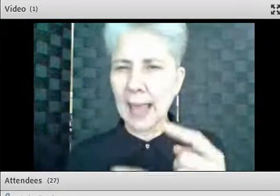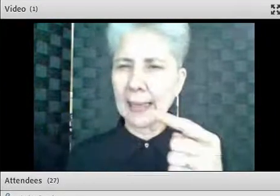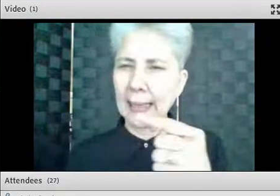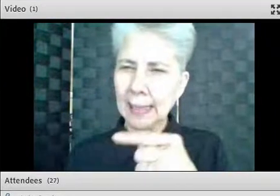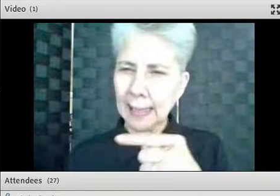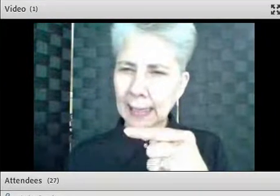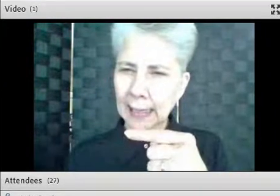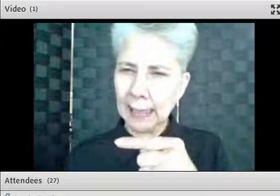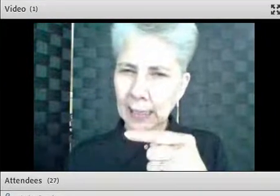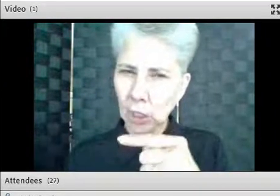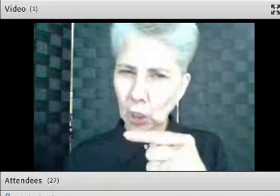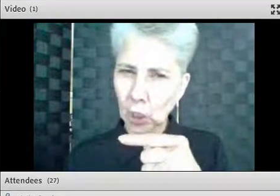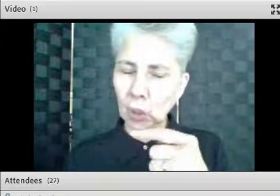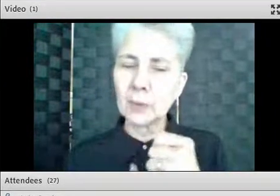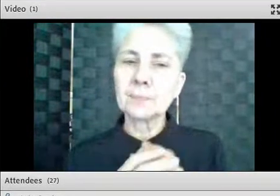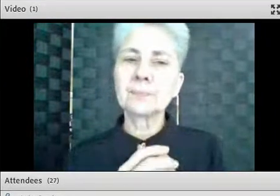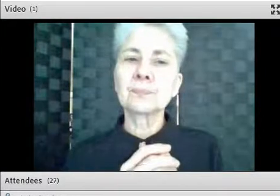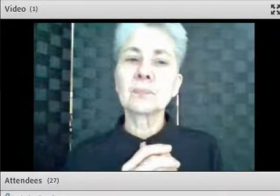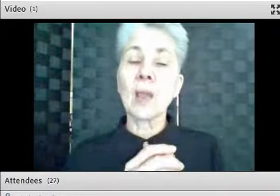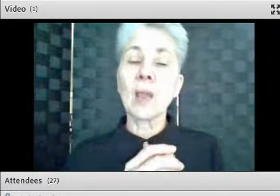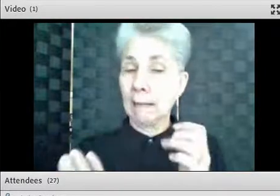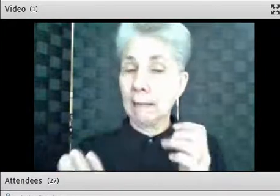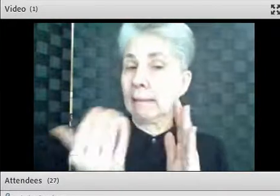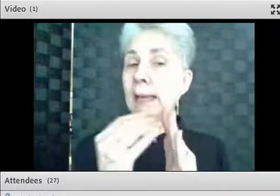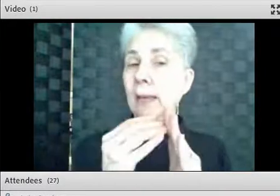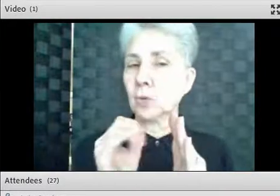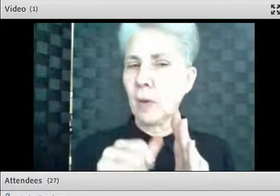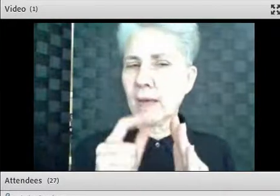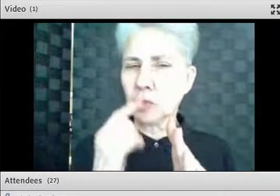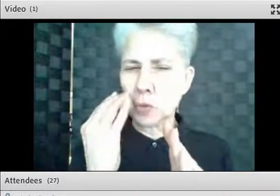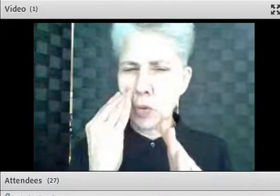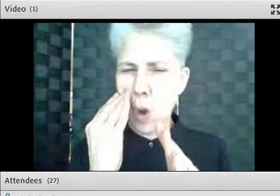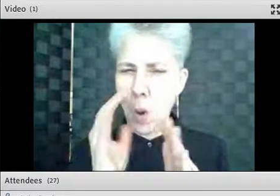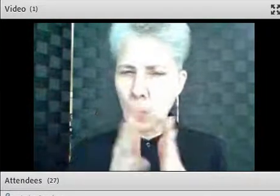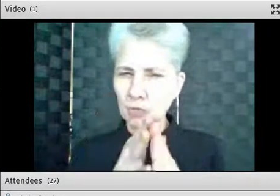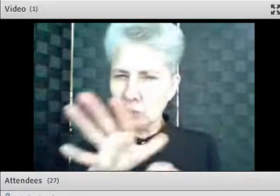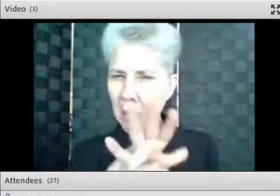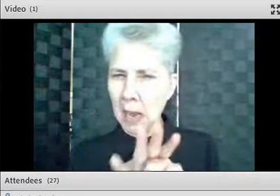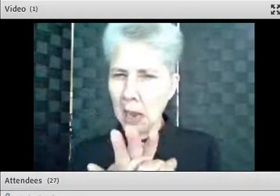the main page for that where, once again, you kind of have to know the general area